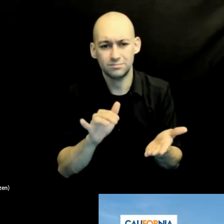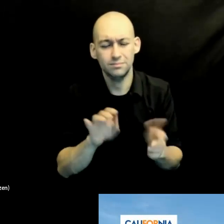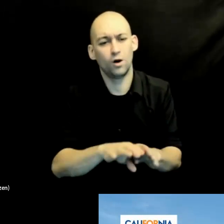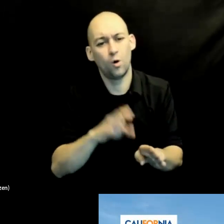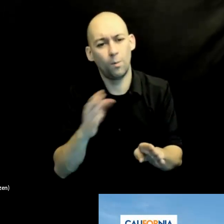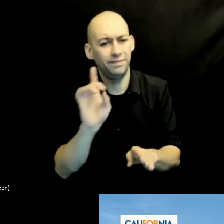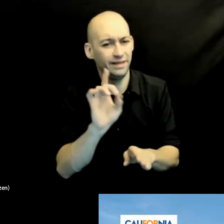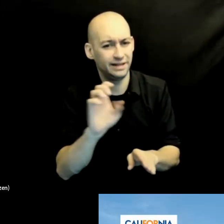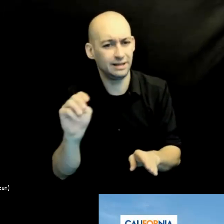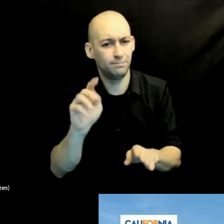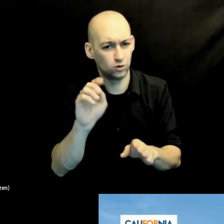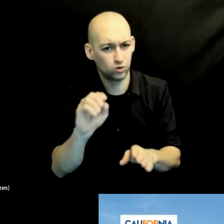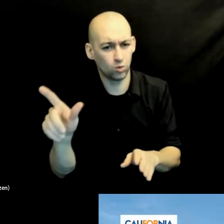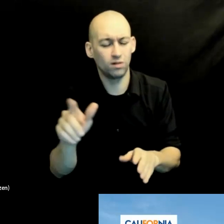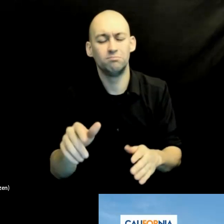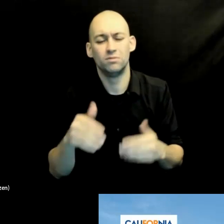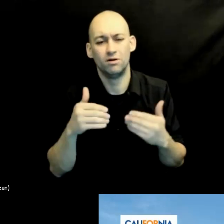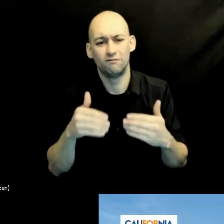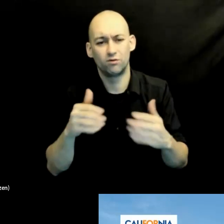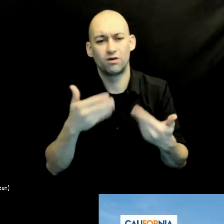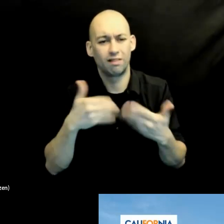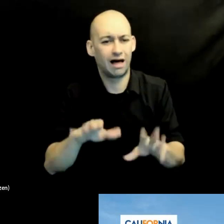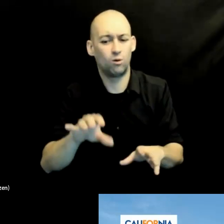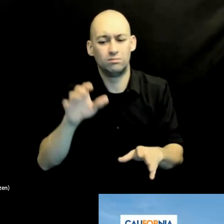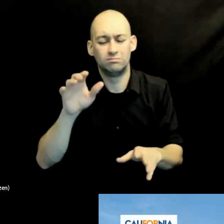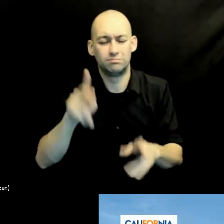tool to further allow folks who might not have been able to complete that, you know,